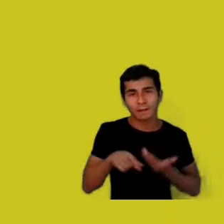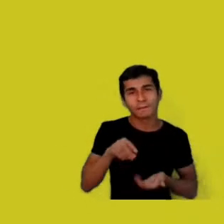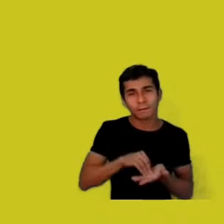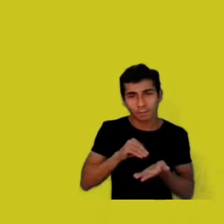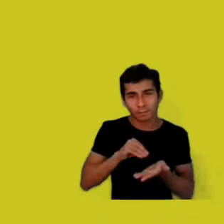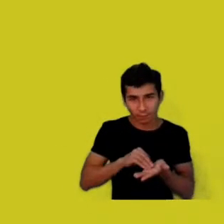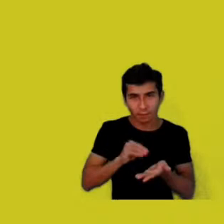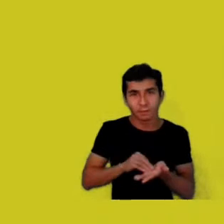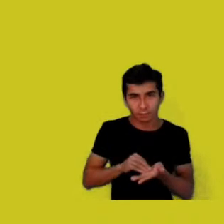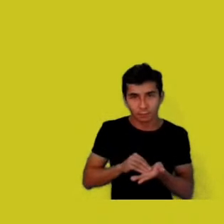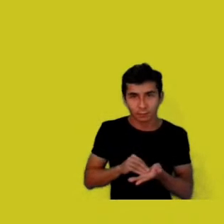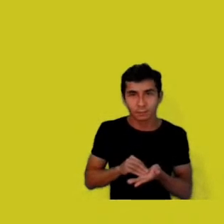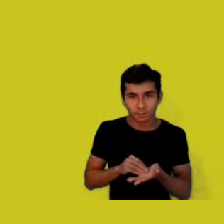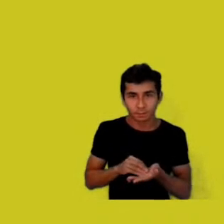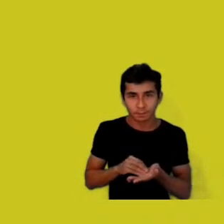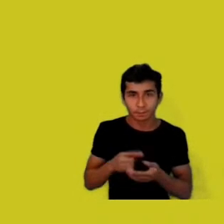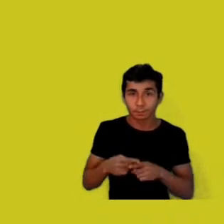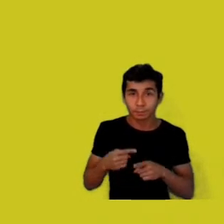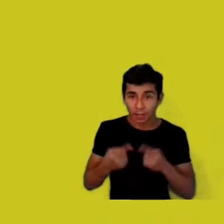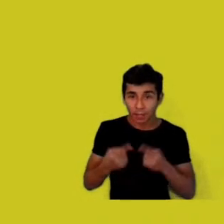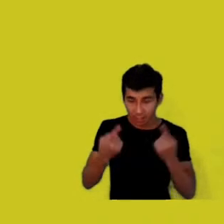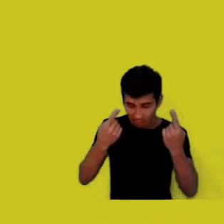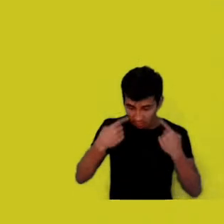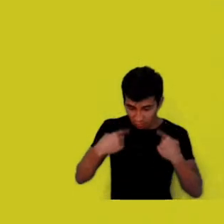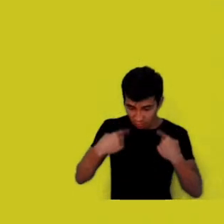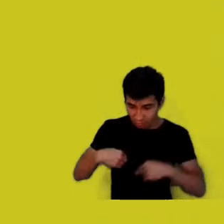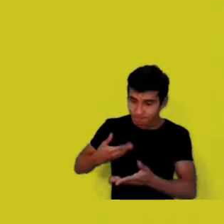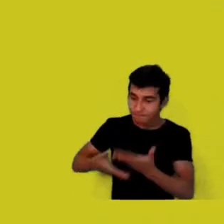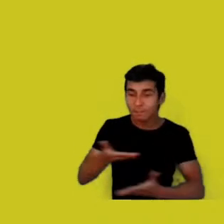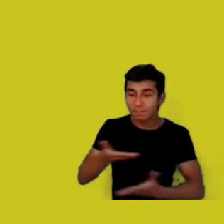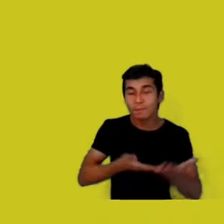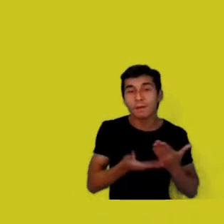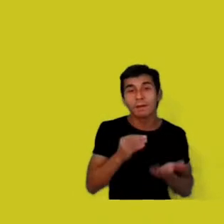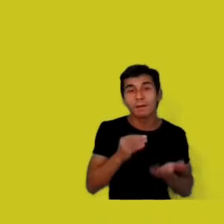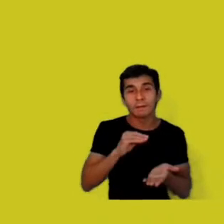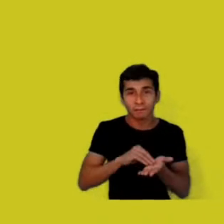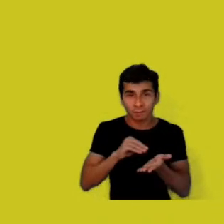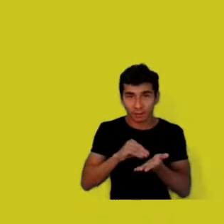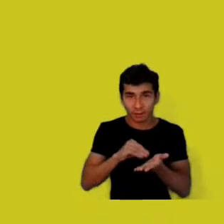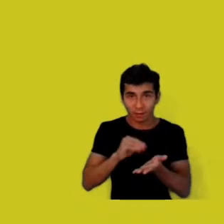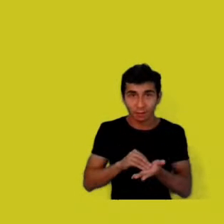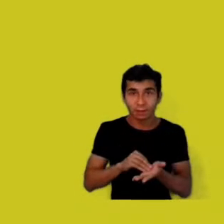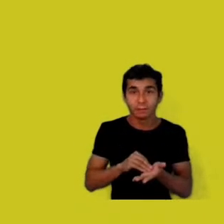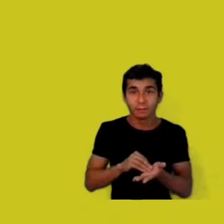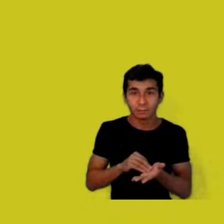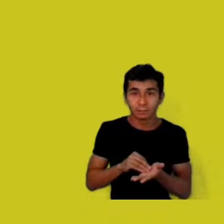Because the bodies aren’t given either, creating isn’t given.